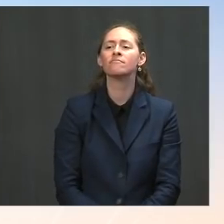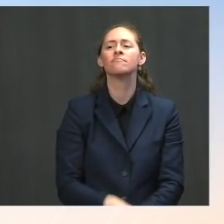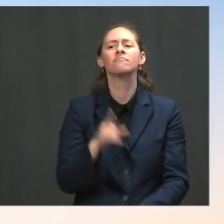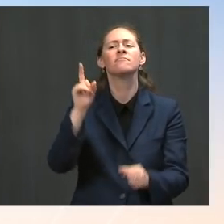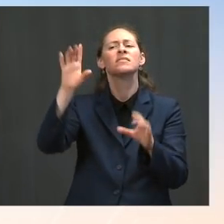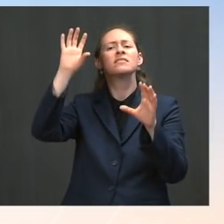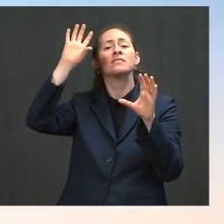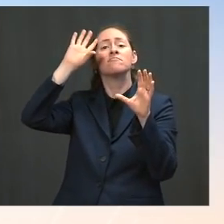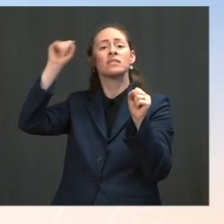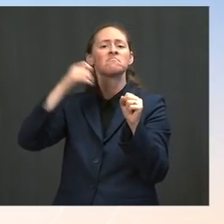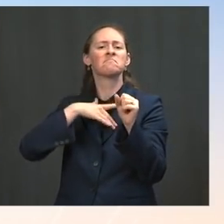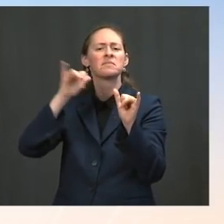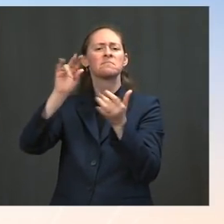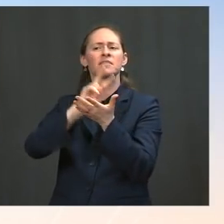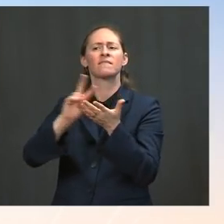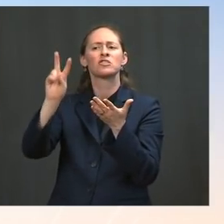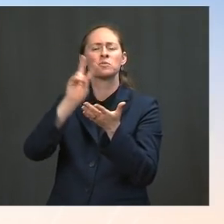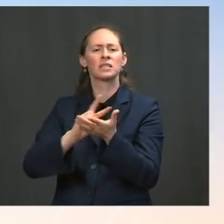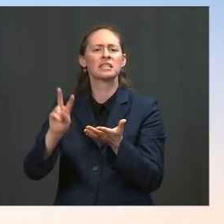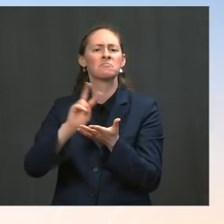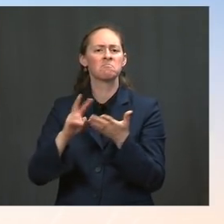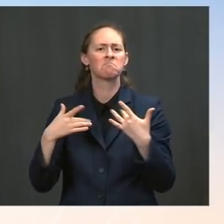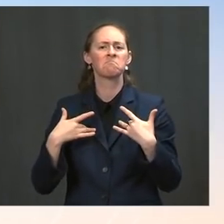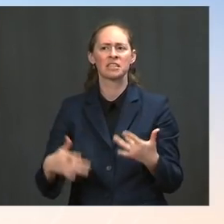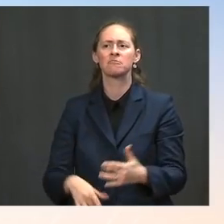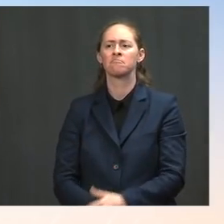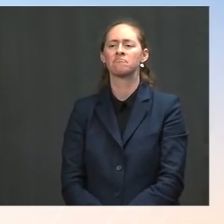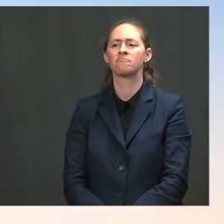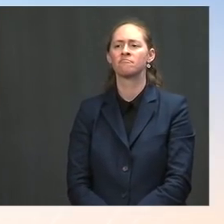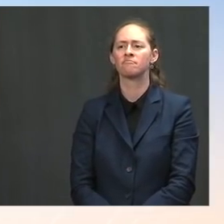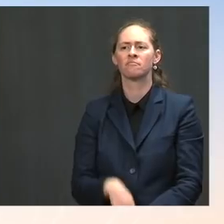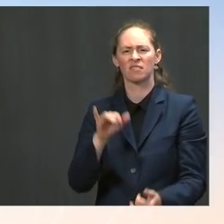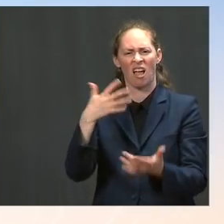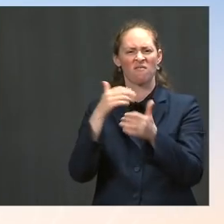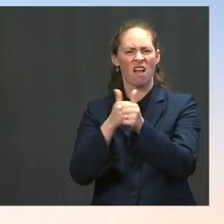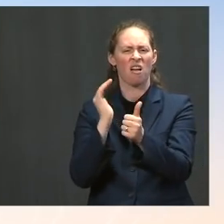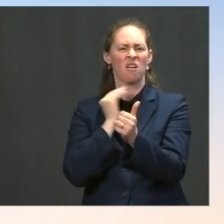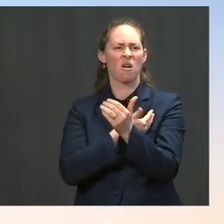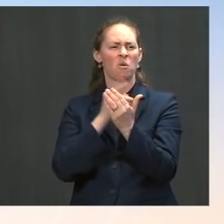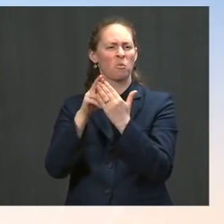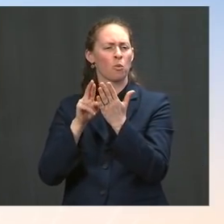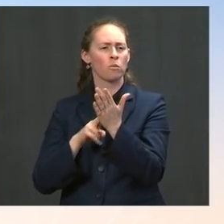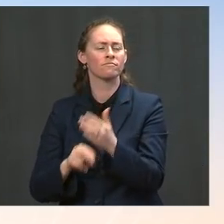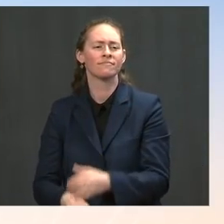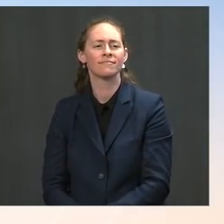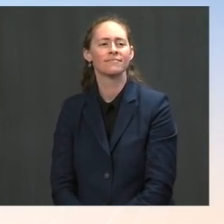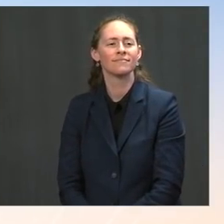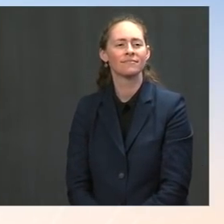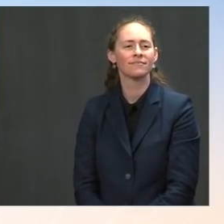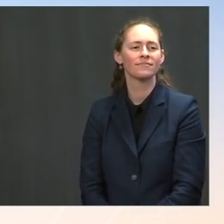and that's part of our protocols. The Press: Is there a need to re-up that -- the daily testing -- in light of the breakthrough cases?